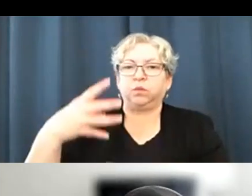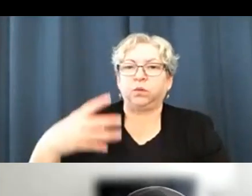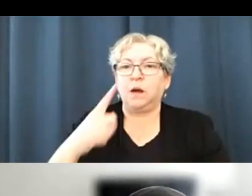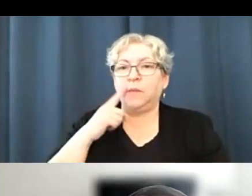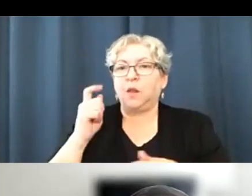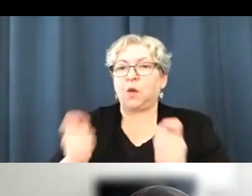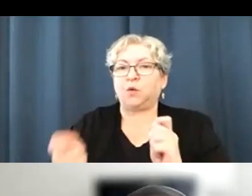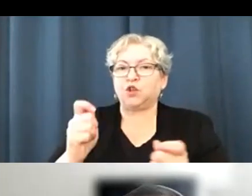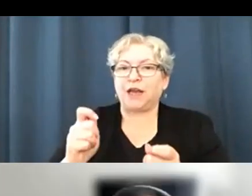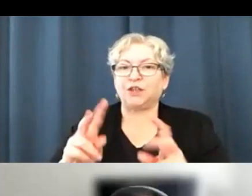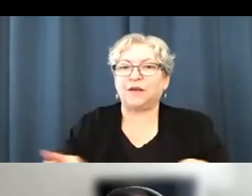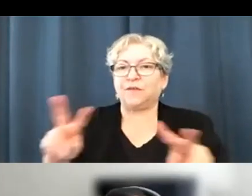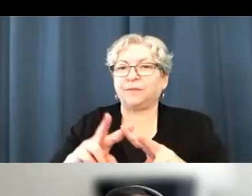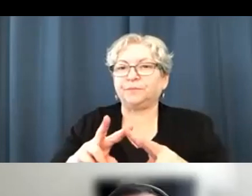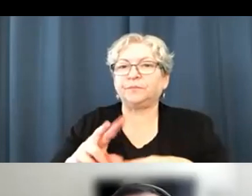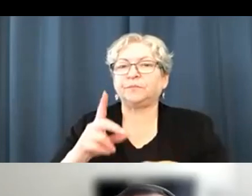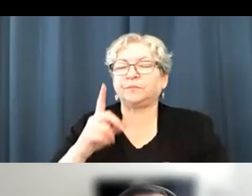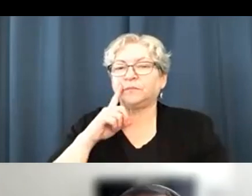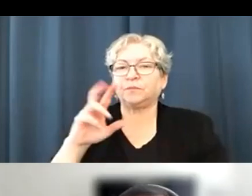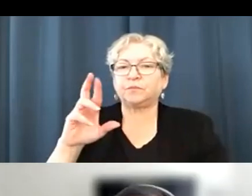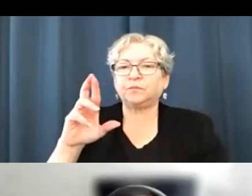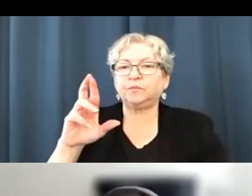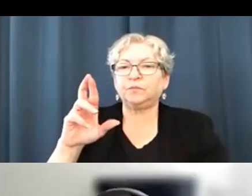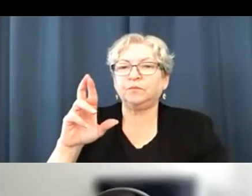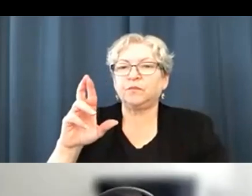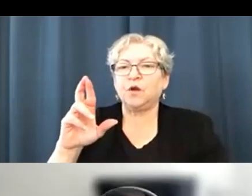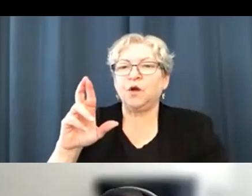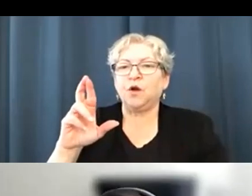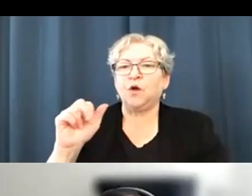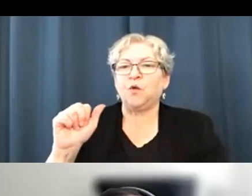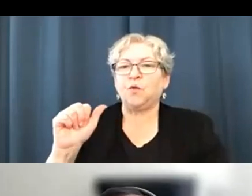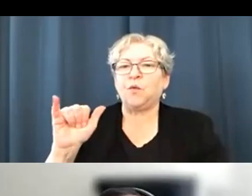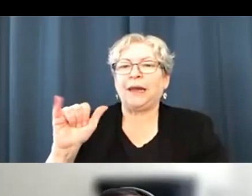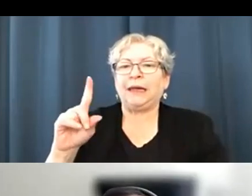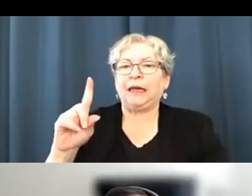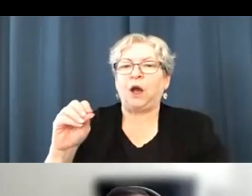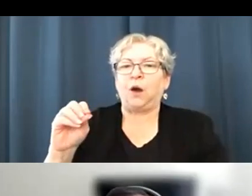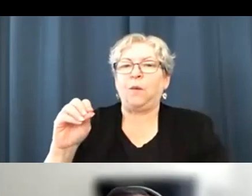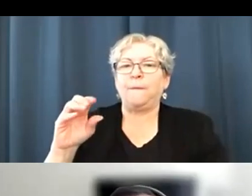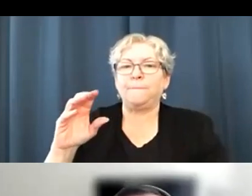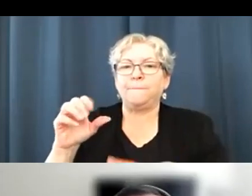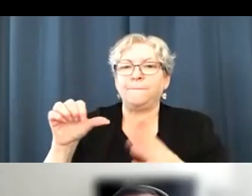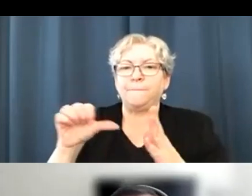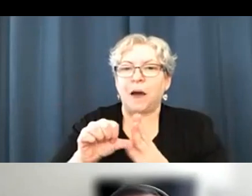So, for example, radio buttons, we'll see that in a demo we've got a little bit later. Focus on the radio buttons and press the arrow keys to change the value.